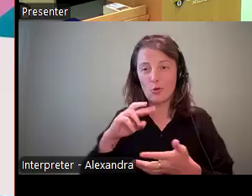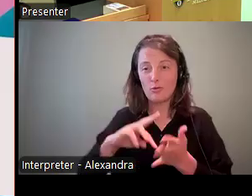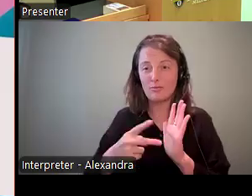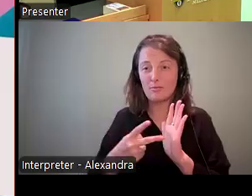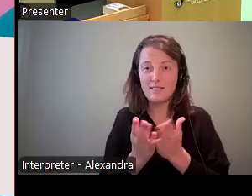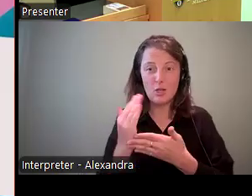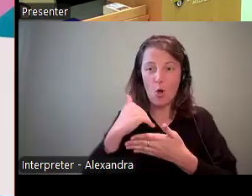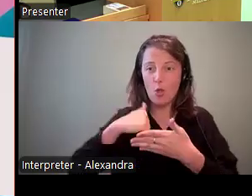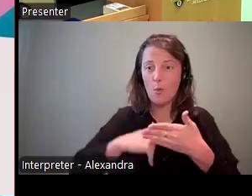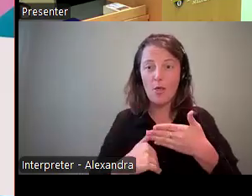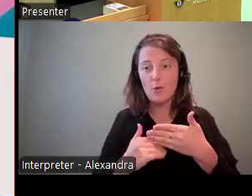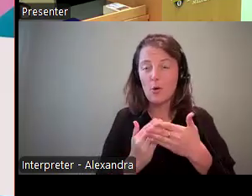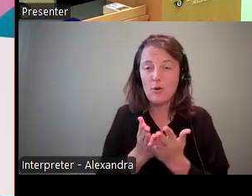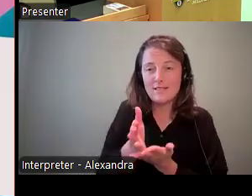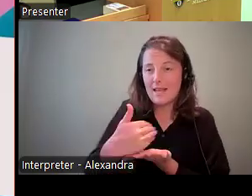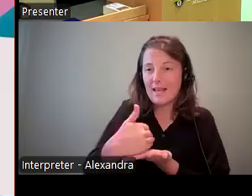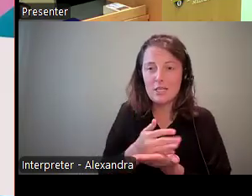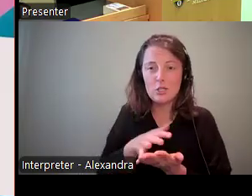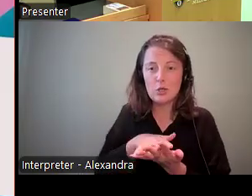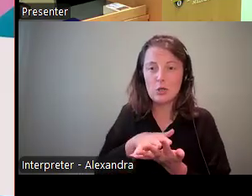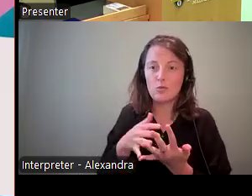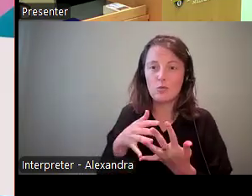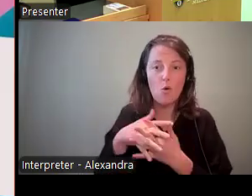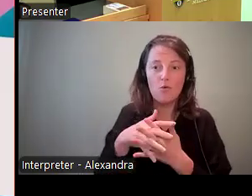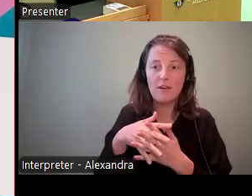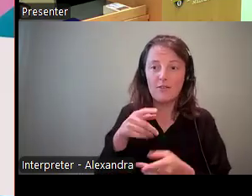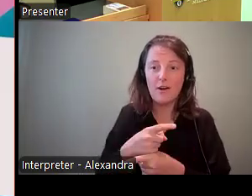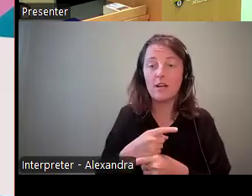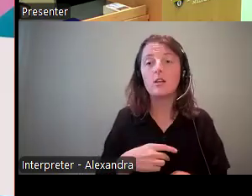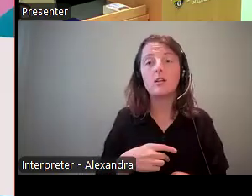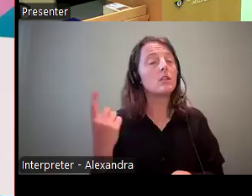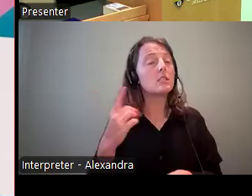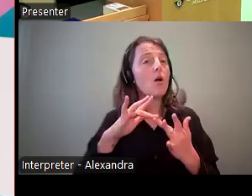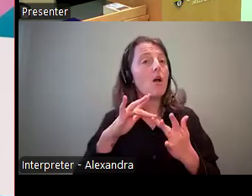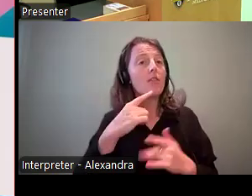that. Other thoughts? We have someone online that said, "I believe culture should be foreground."